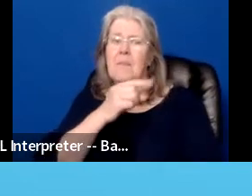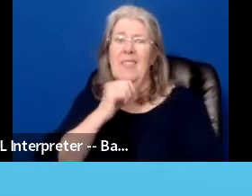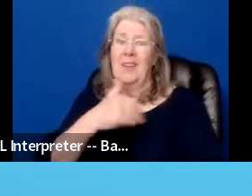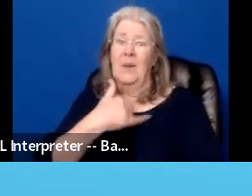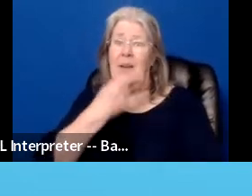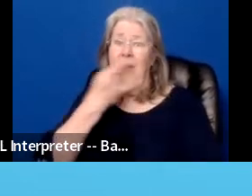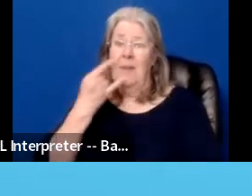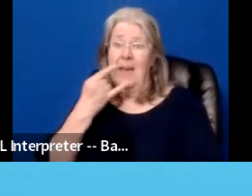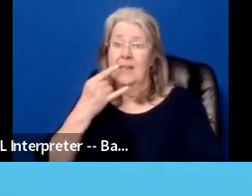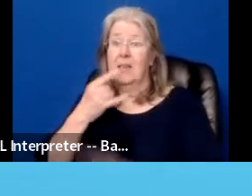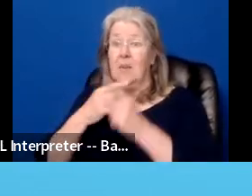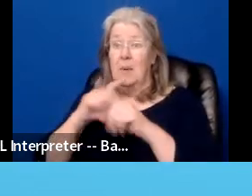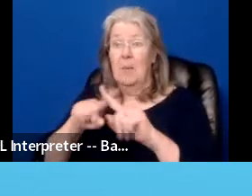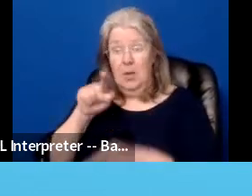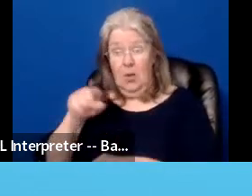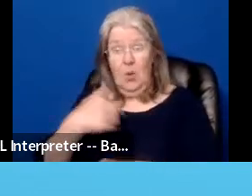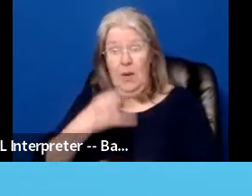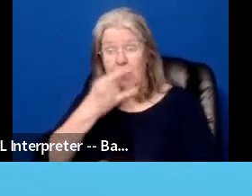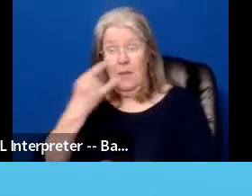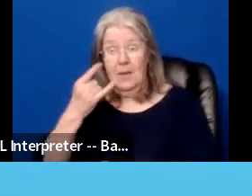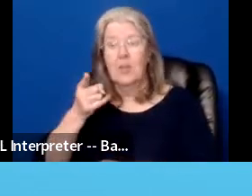if you didn't wear a mask at all.